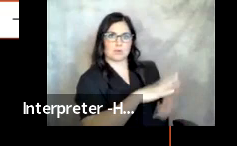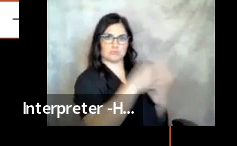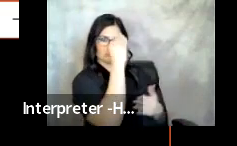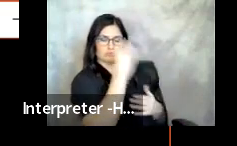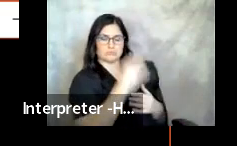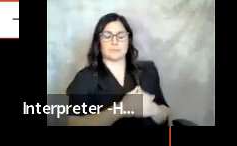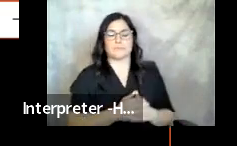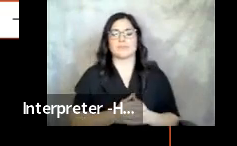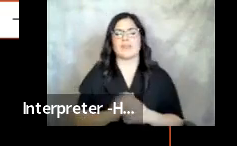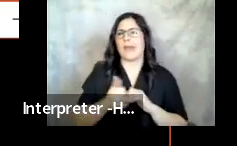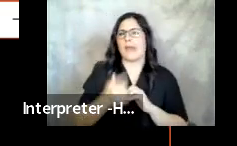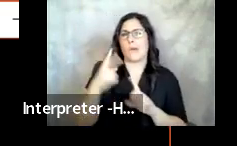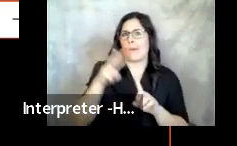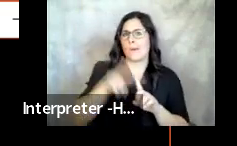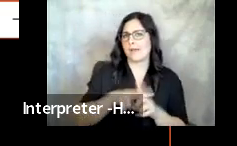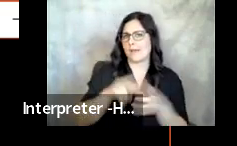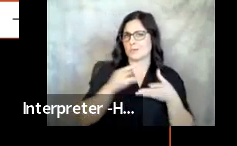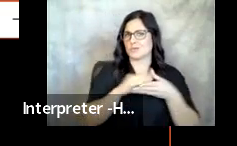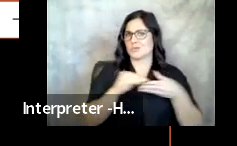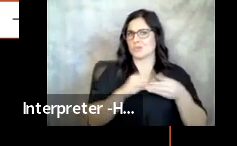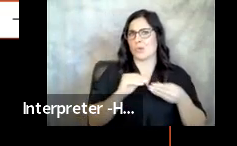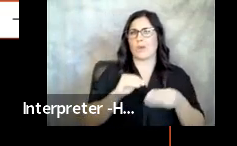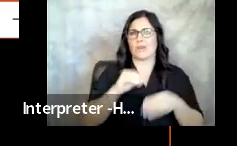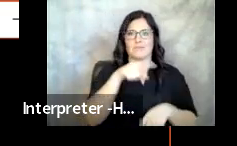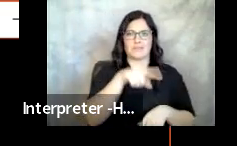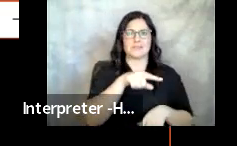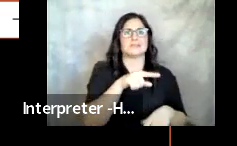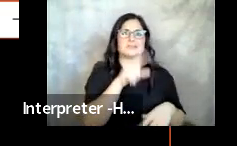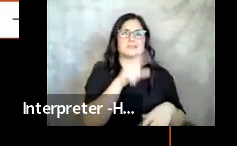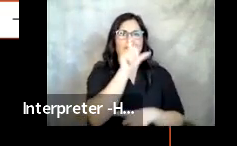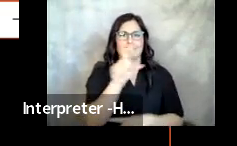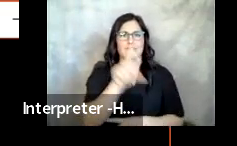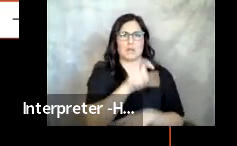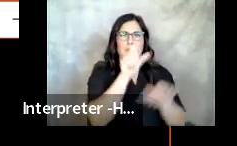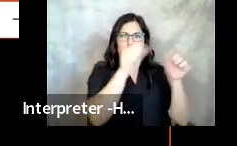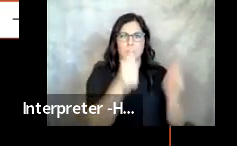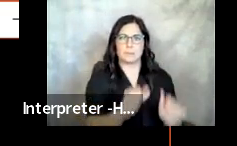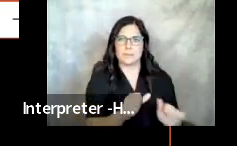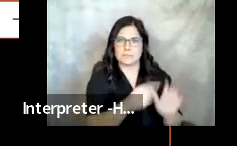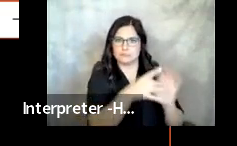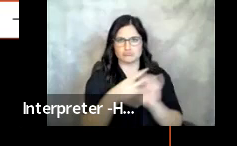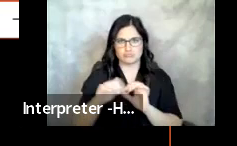Apply this to the story of these Confederate. Monuments and so. On? Well, let's ask the question how did.